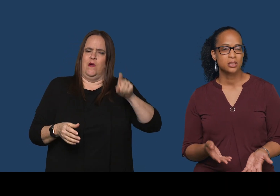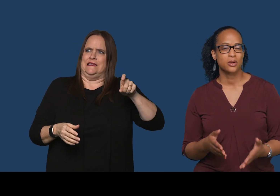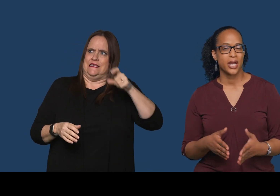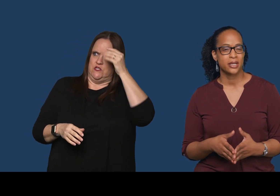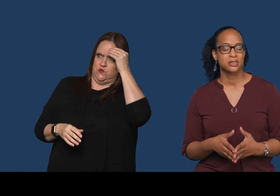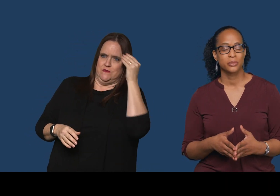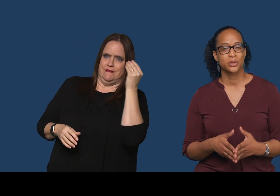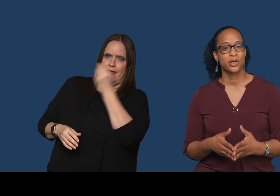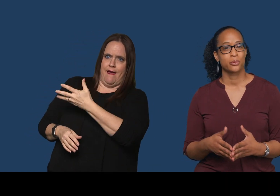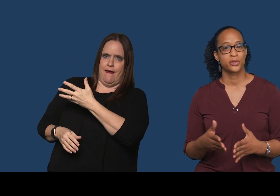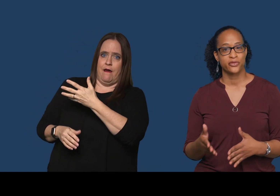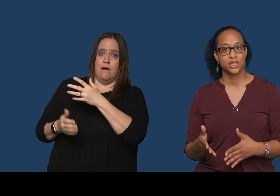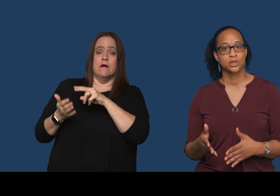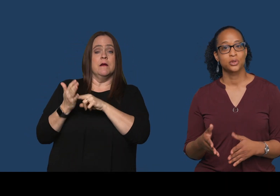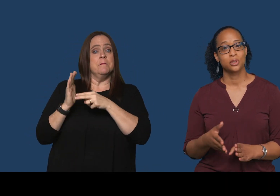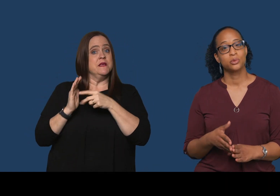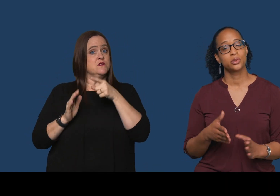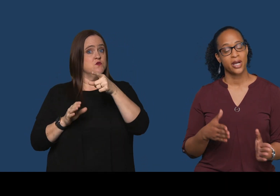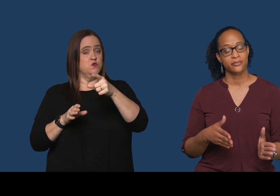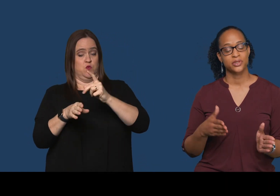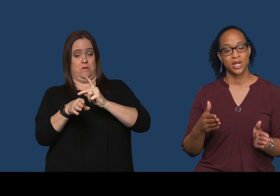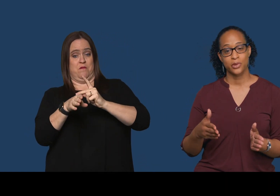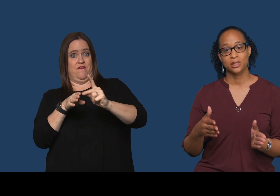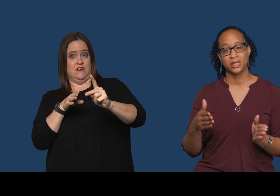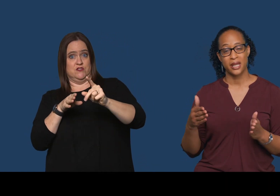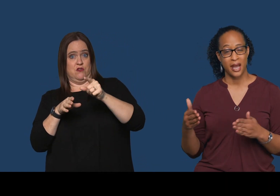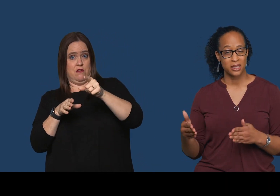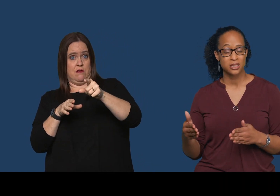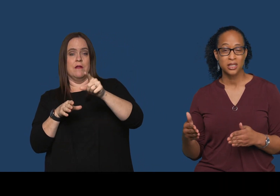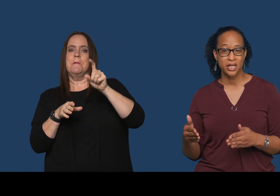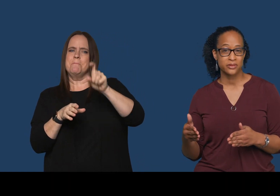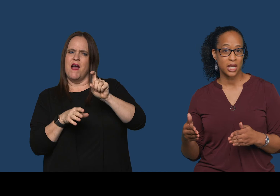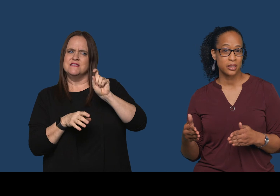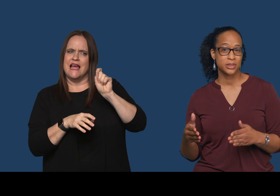so as a mental health professional you will have to directly ask a lot of times